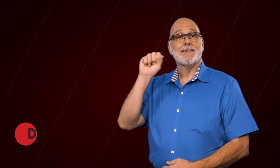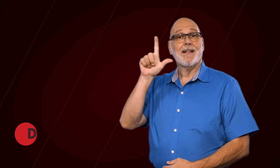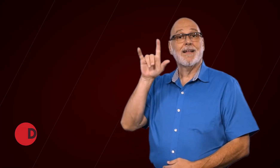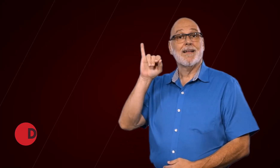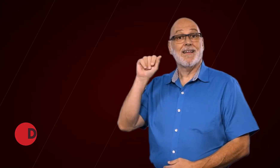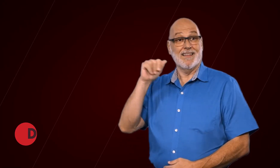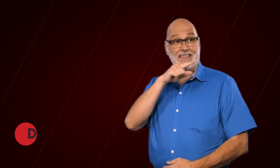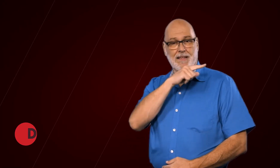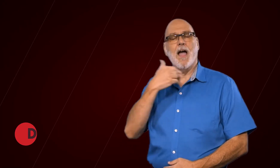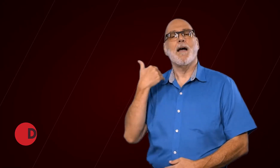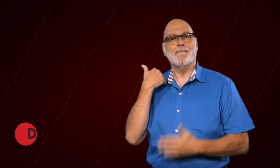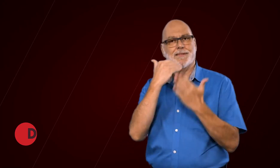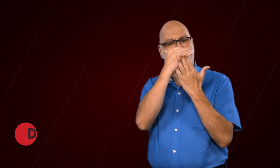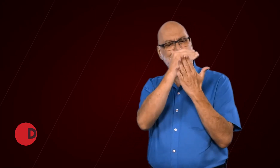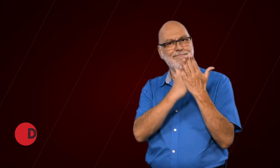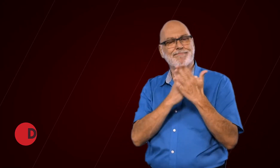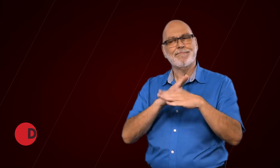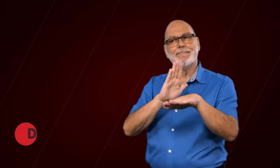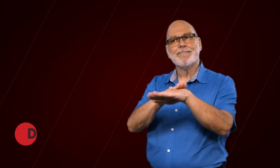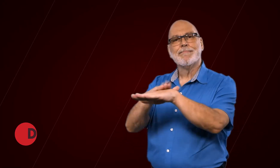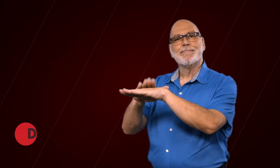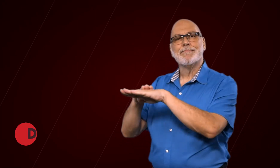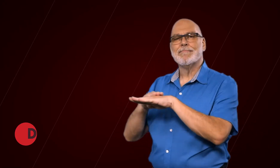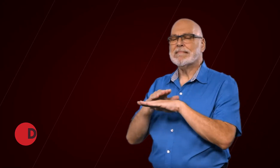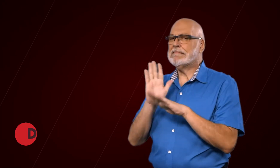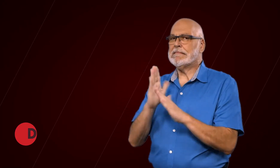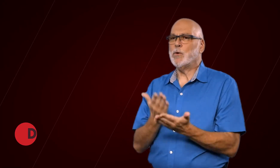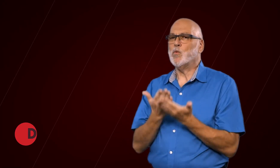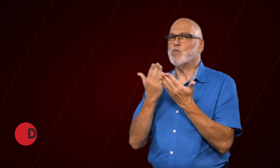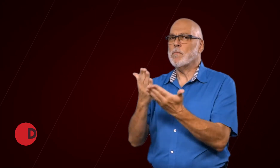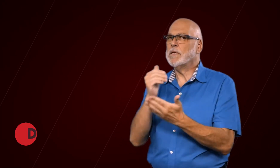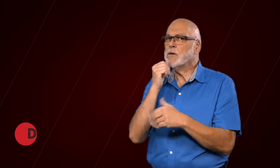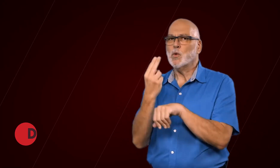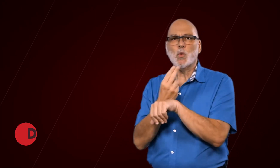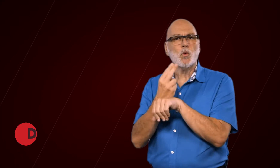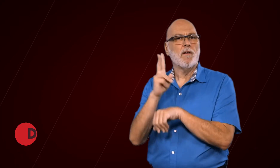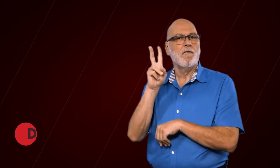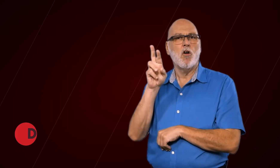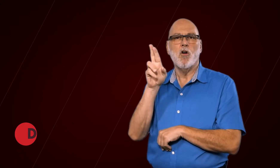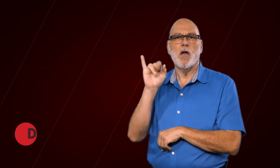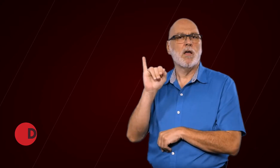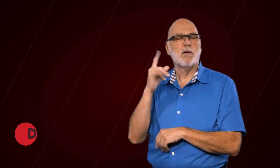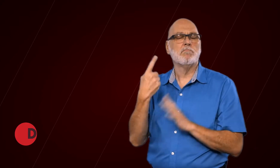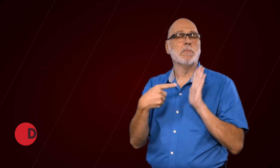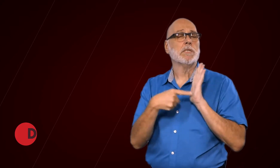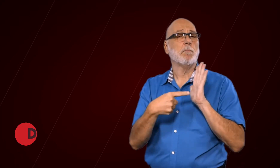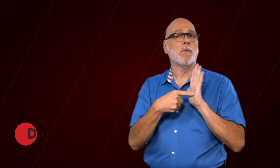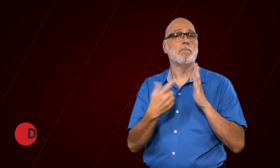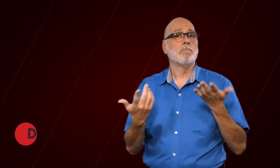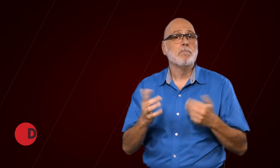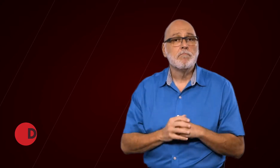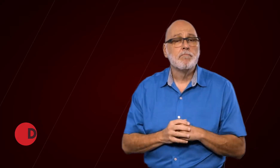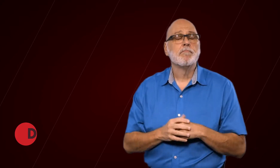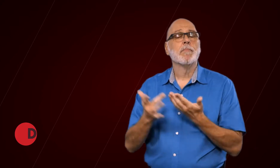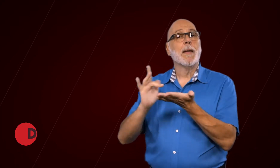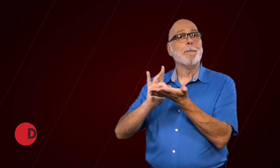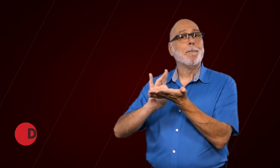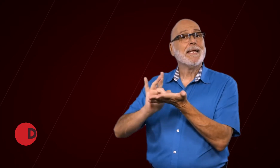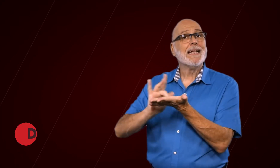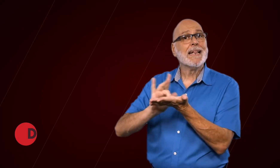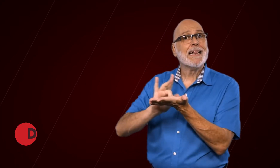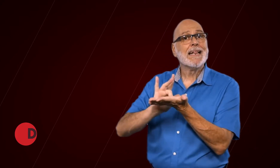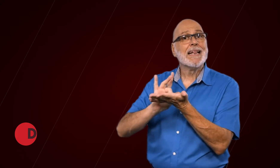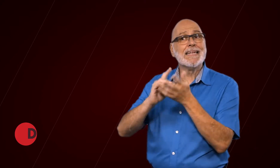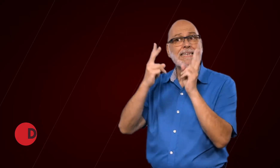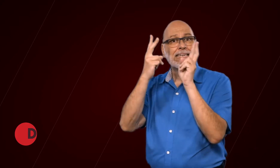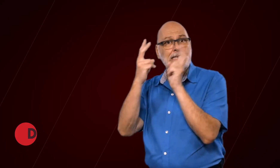[Anselmo]: ASLIA lists situations where VRI isn’t recommended: medical settings,